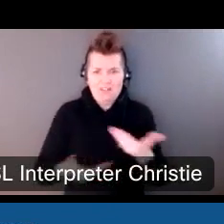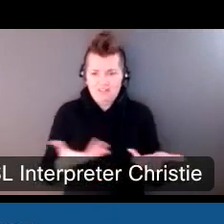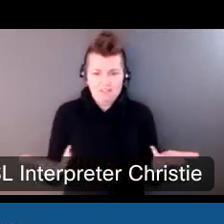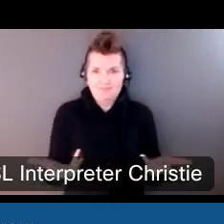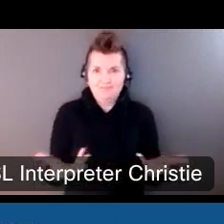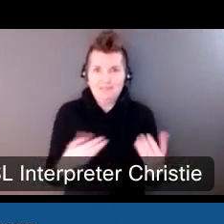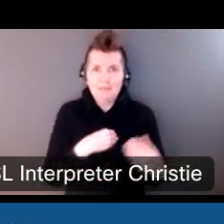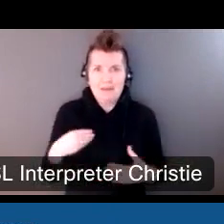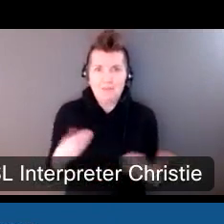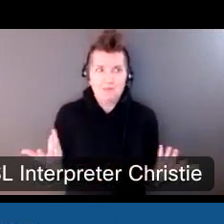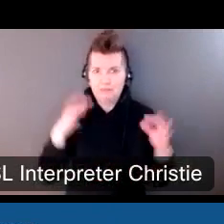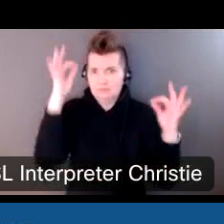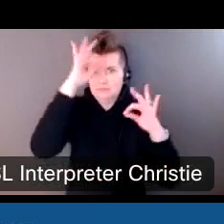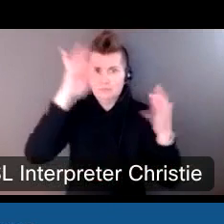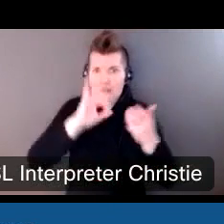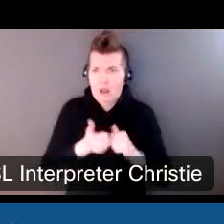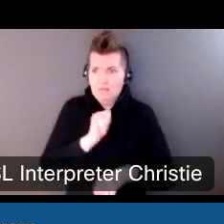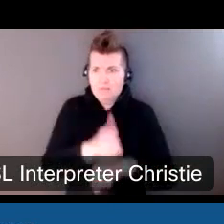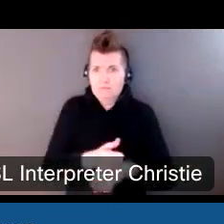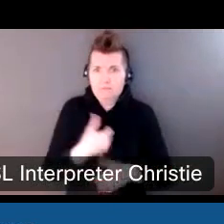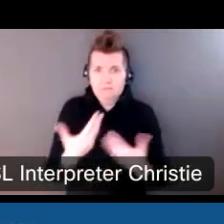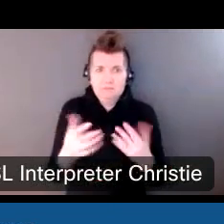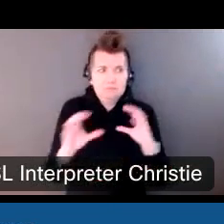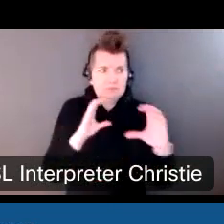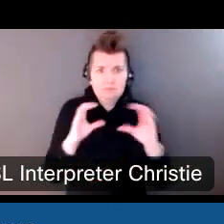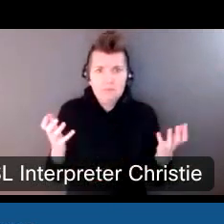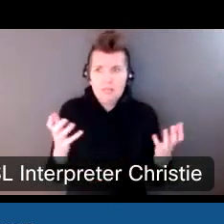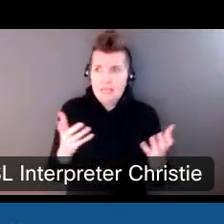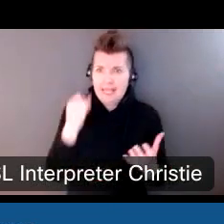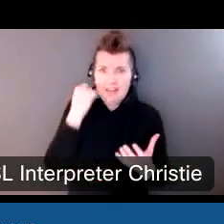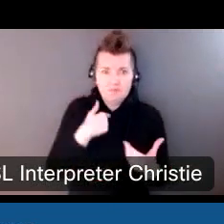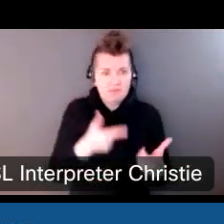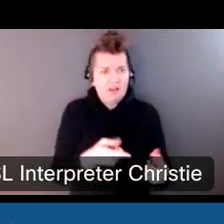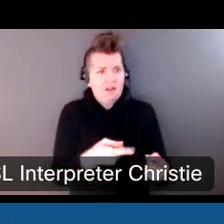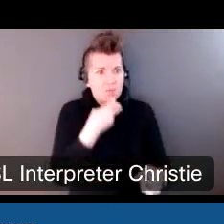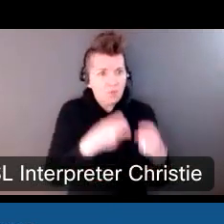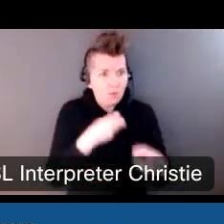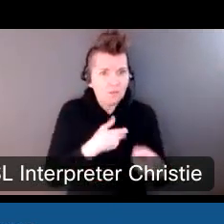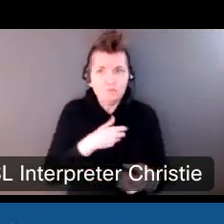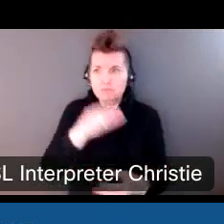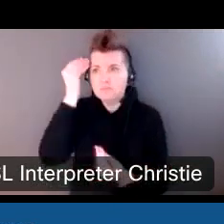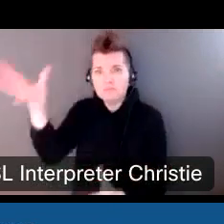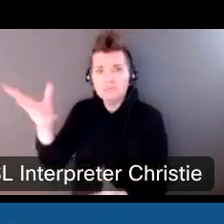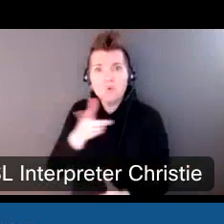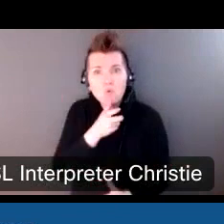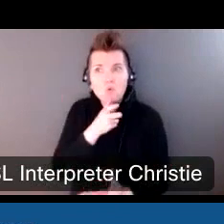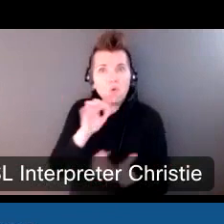And as a result, it was unclear about who or where to contact to address issues. And they were not aware of the impact of construction